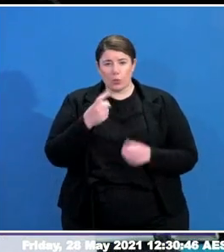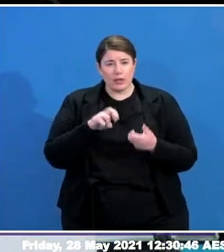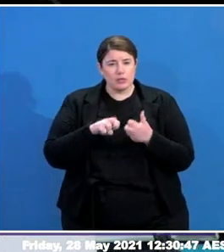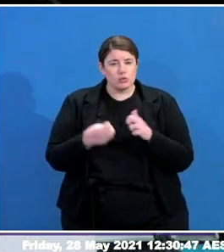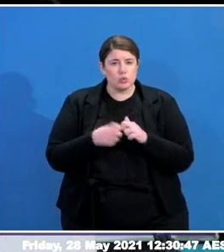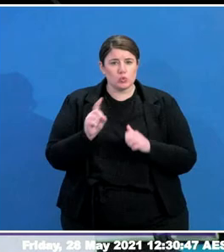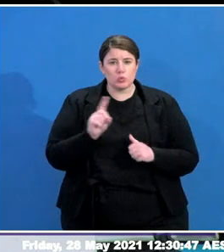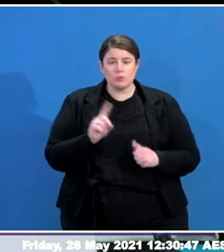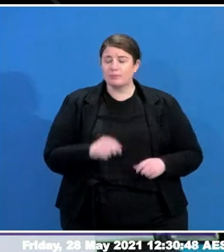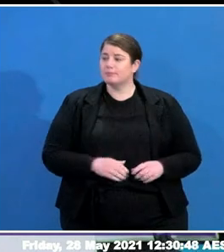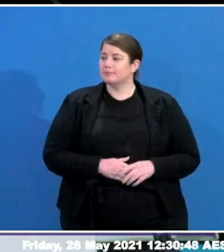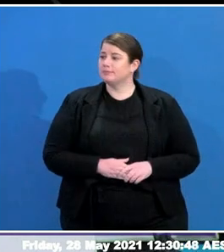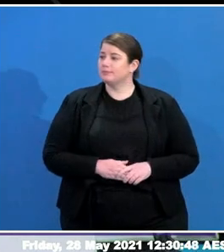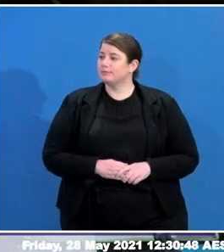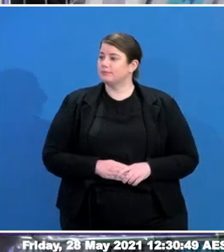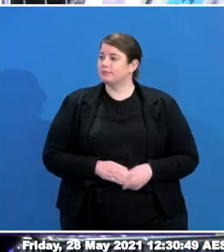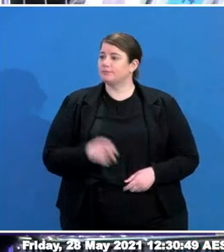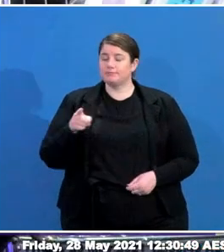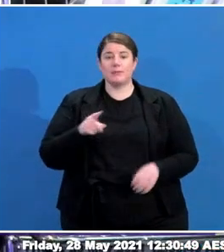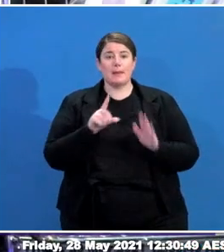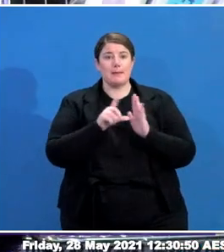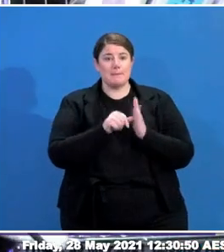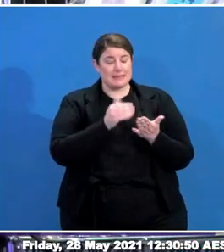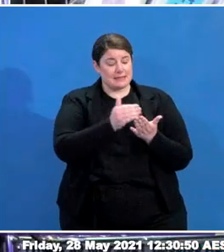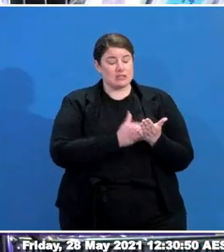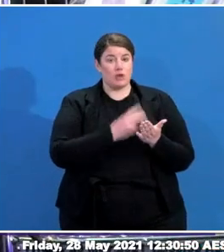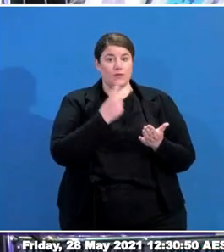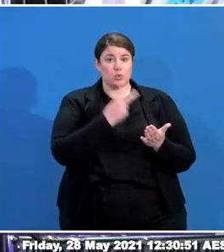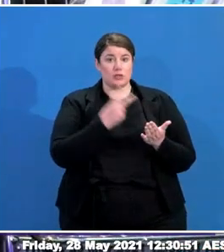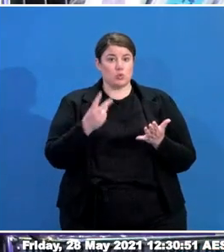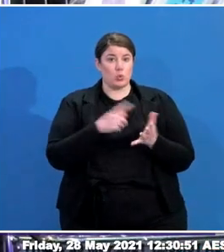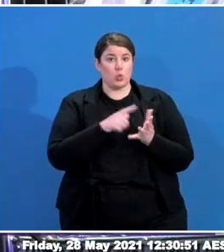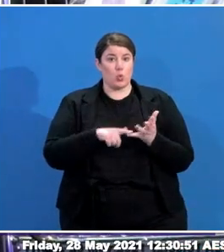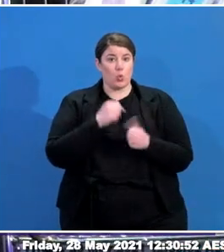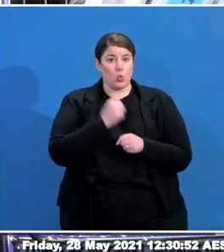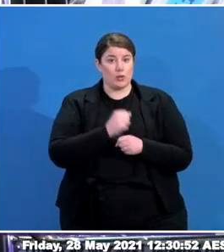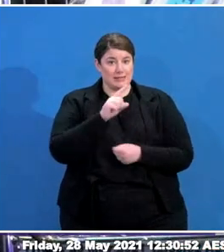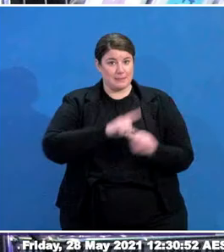You were taken to the minutes, Ms Cuddihy, of the 22 August meeting. Yes, thank you.